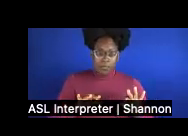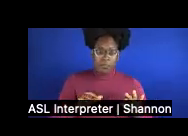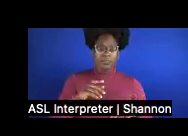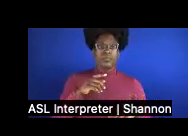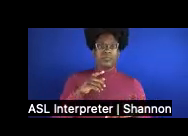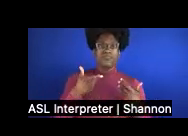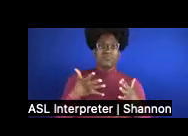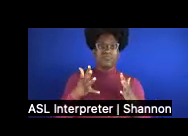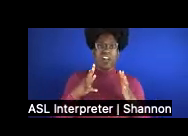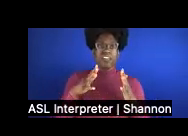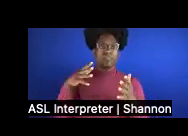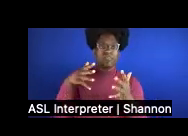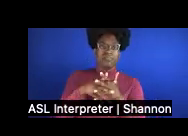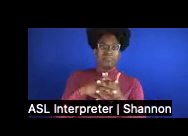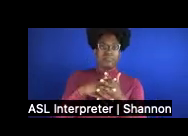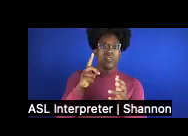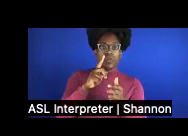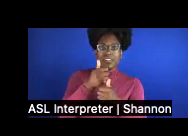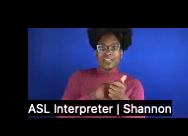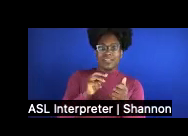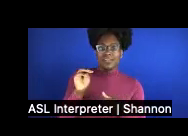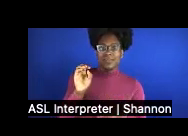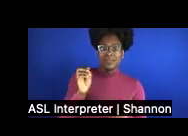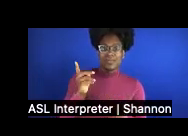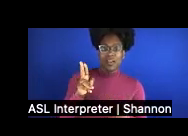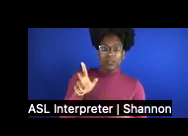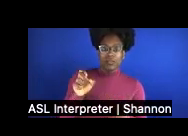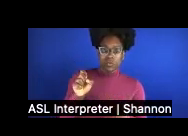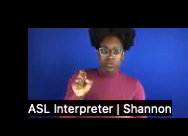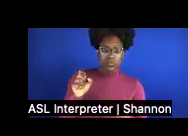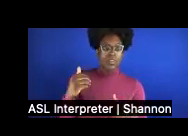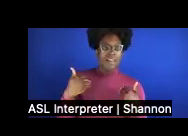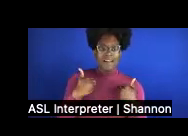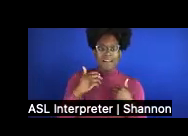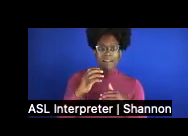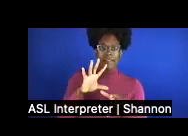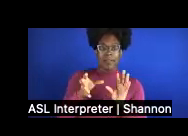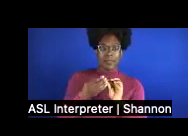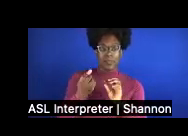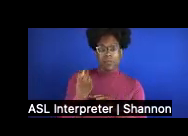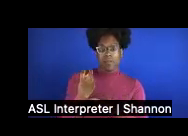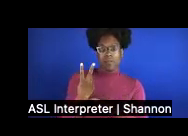As you can see, there are 12 modules that are taught in a 15-week semester.